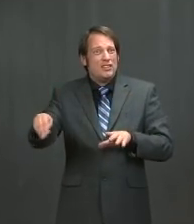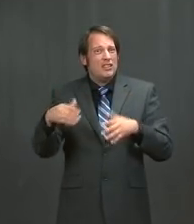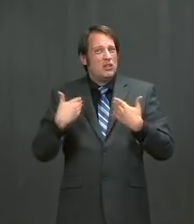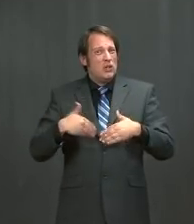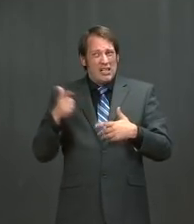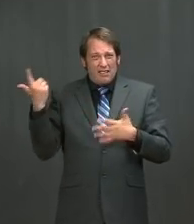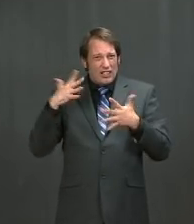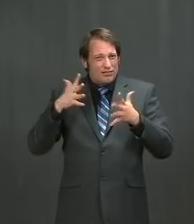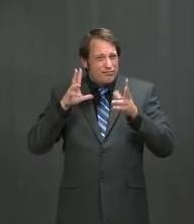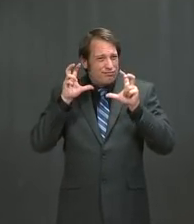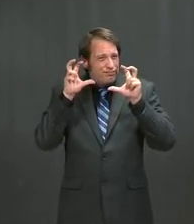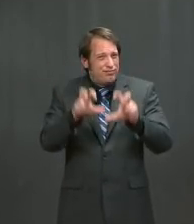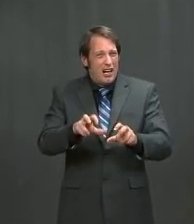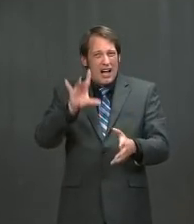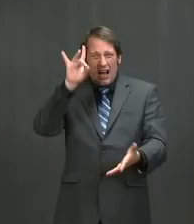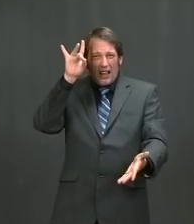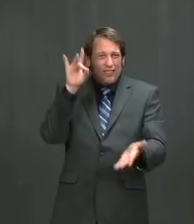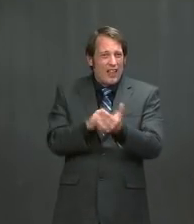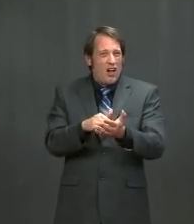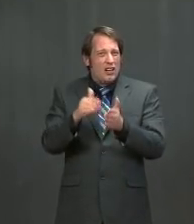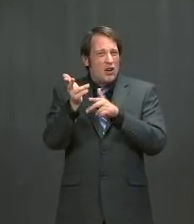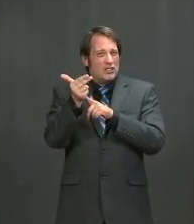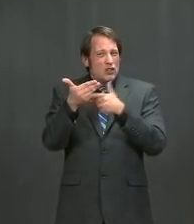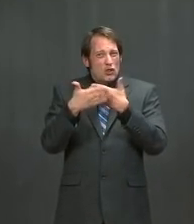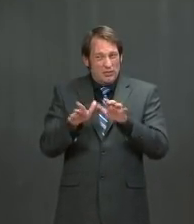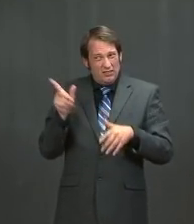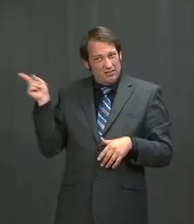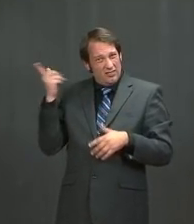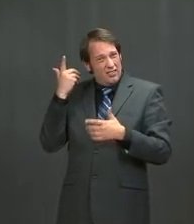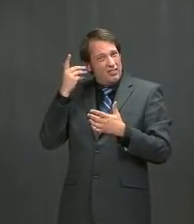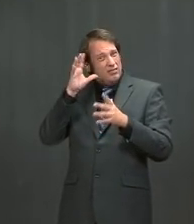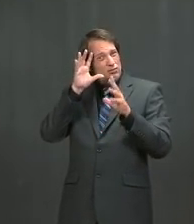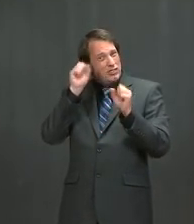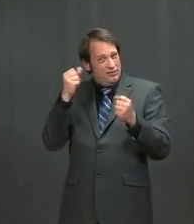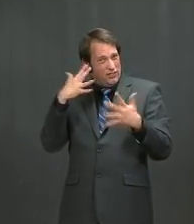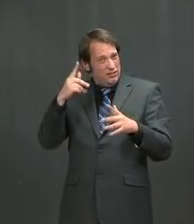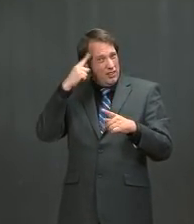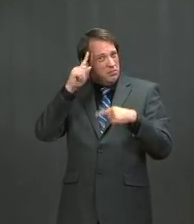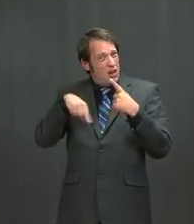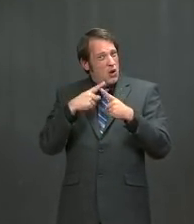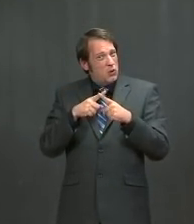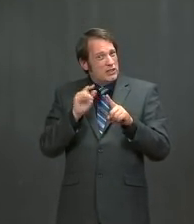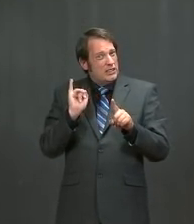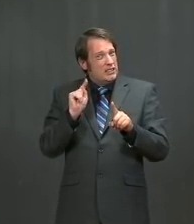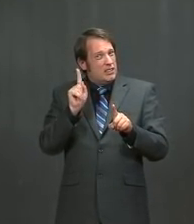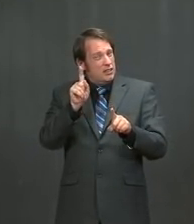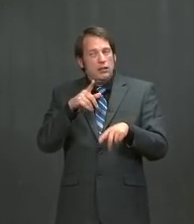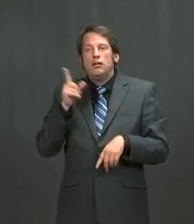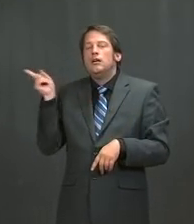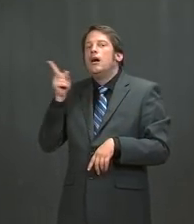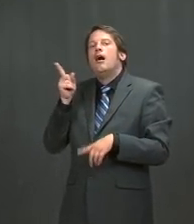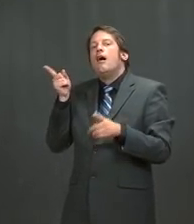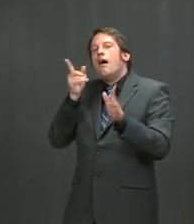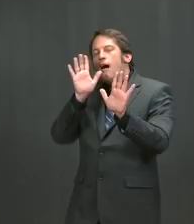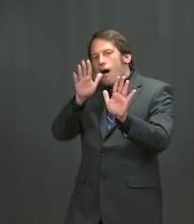he would strongly support the move? Ms. Psaki: Again, he was doing an interview. He was given the context, as I just read out to you in full detail,